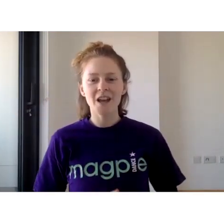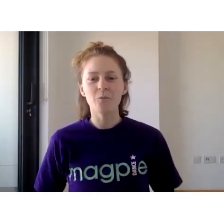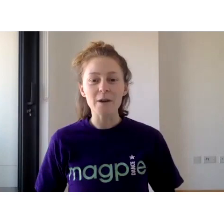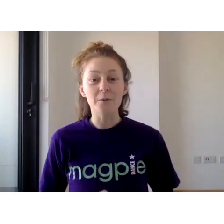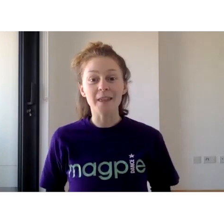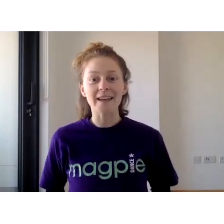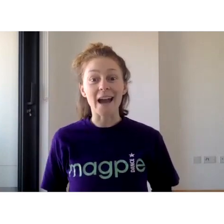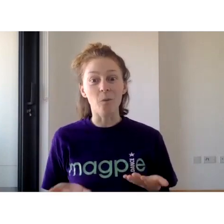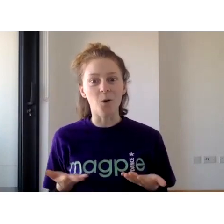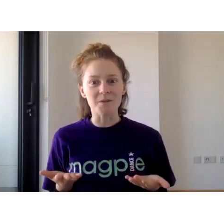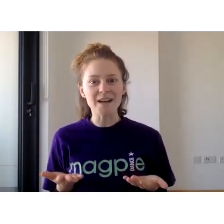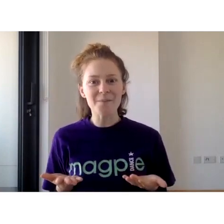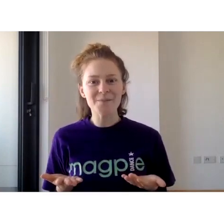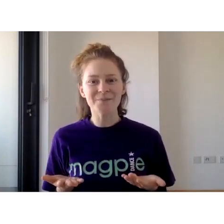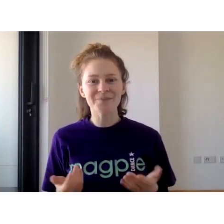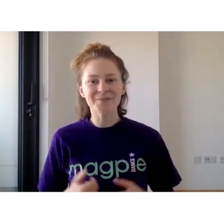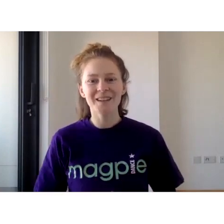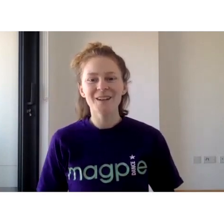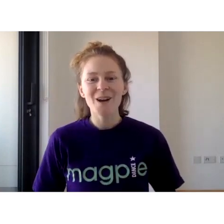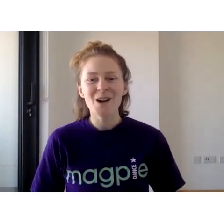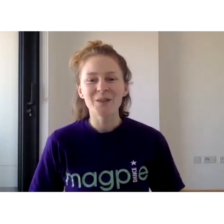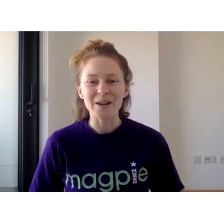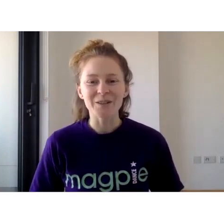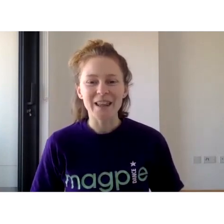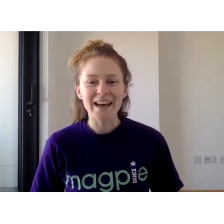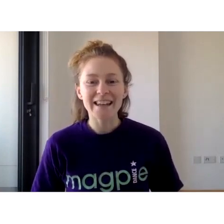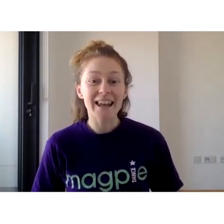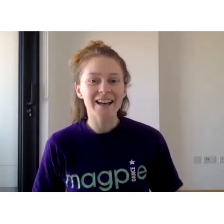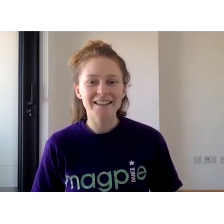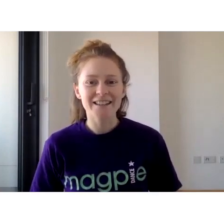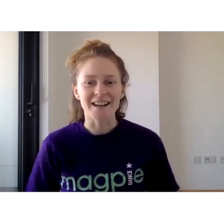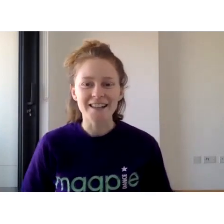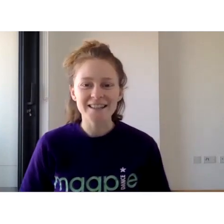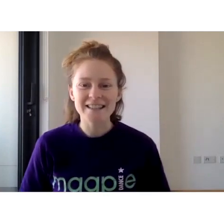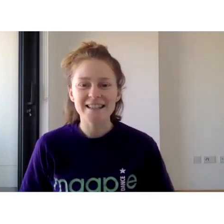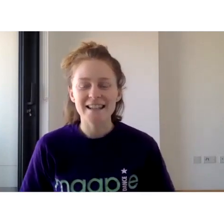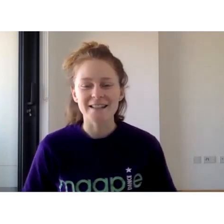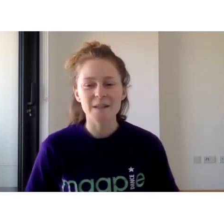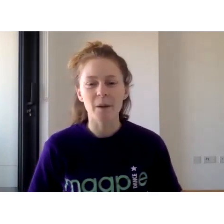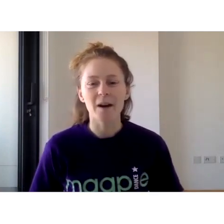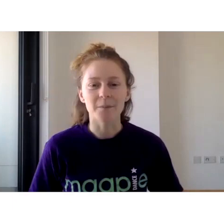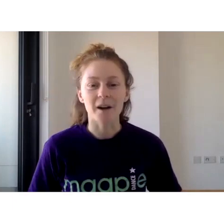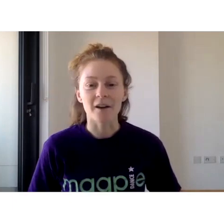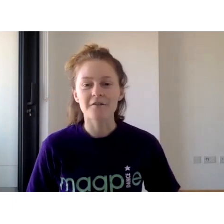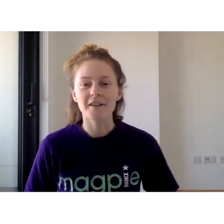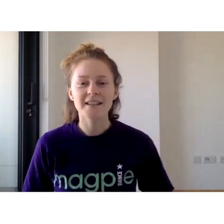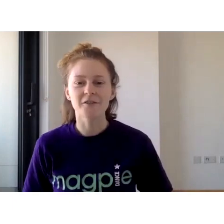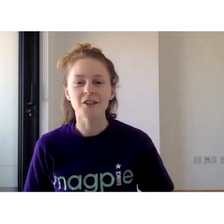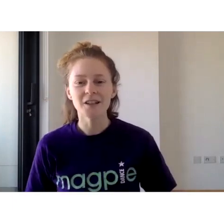we will then get warmed up we will then learn a dance inspired by a festival